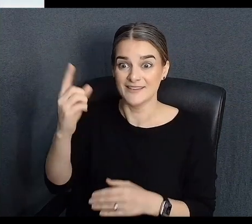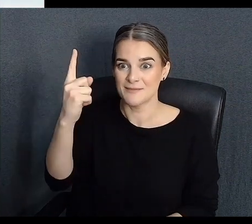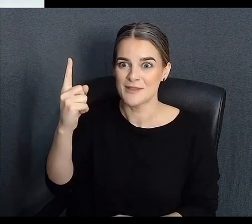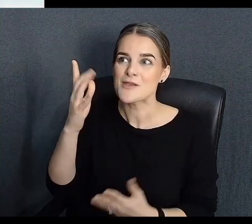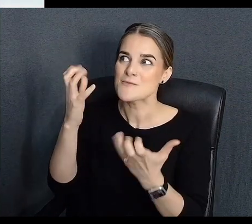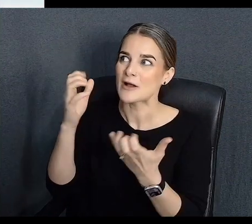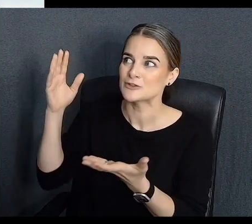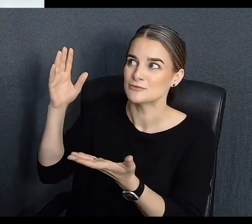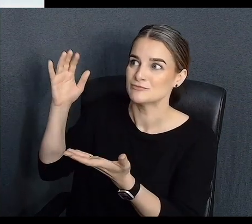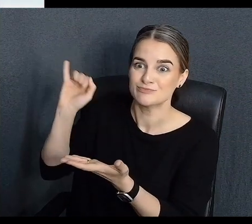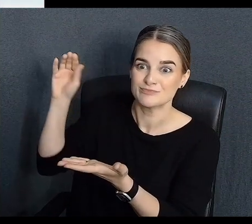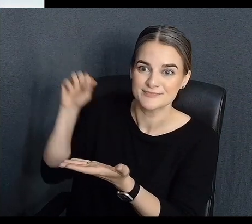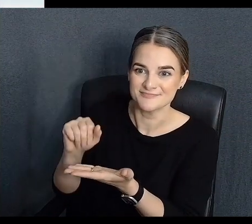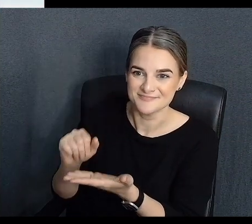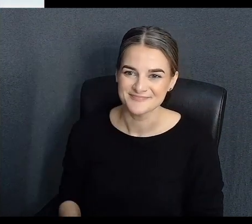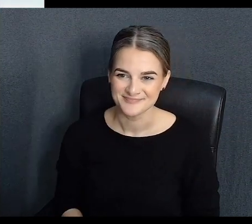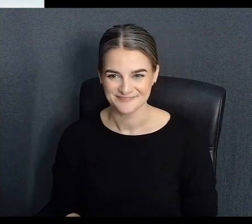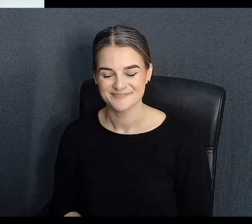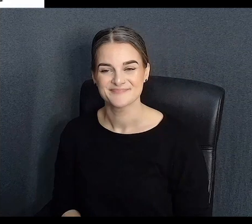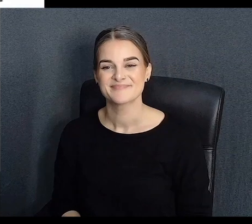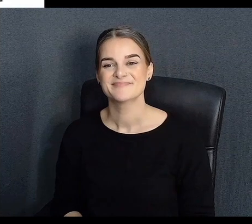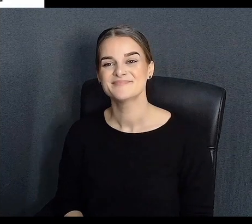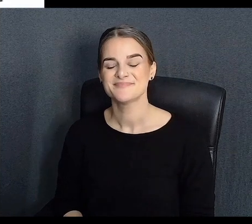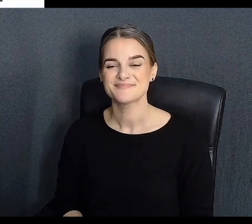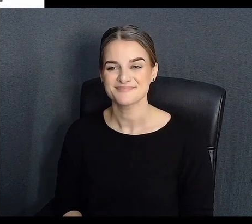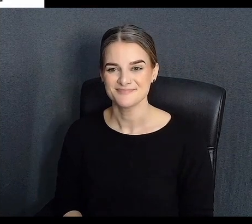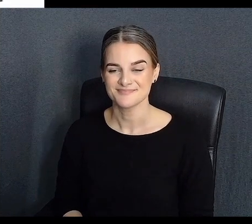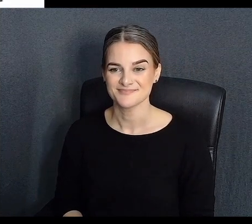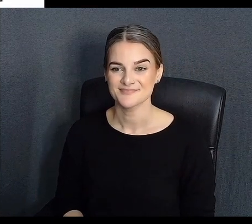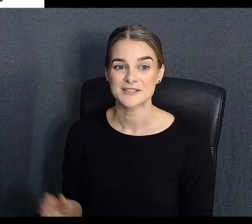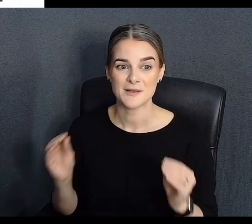So more on our funding, so I already